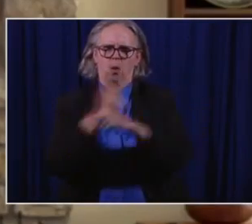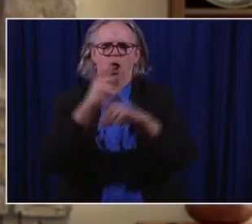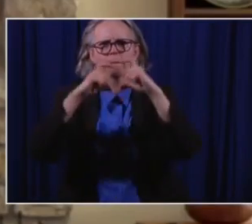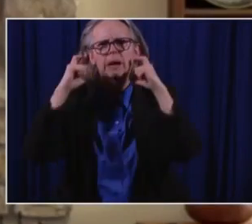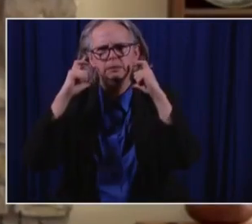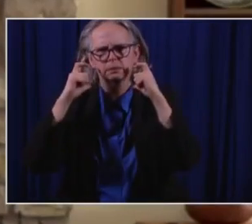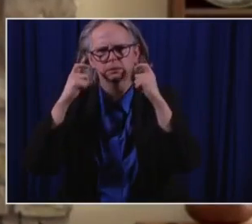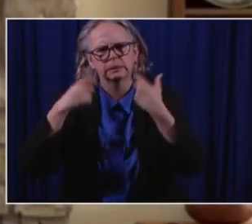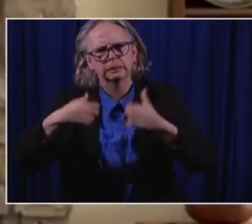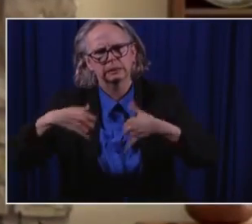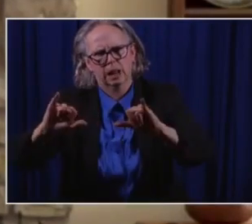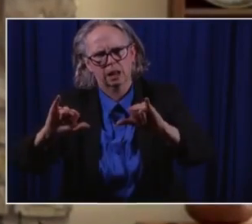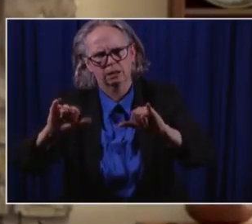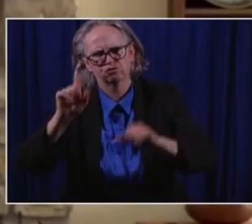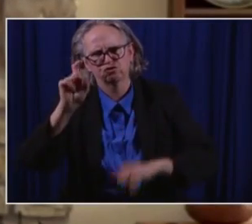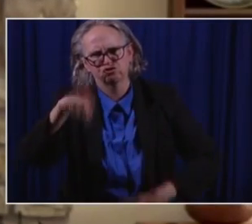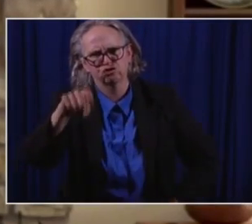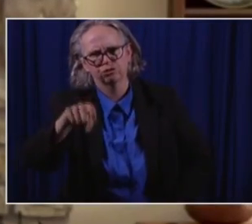outside of your household. Doctor thank you we